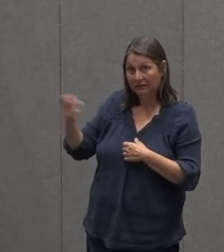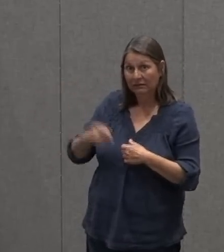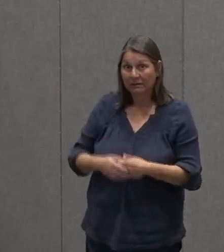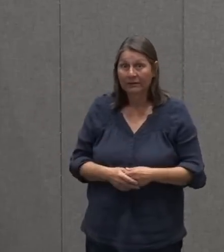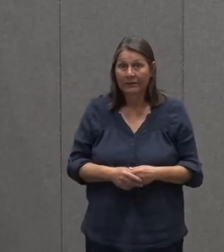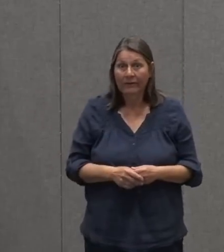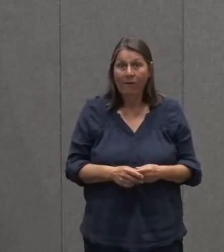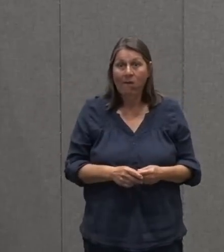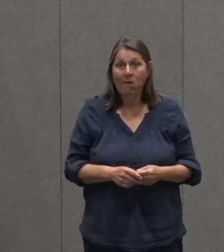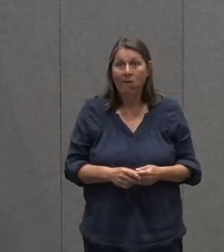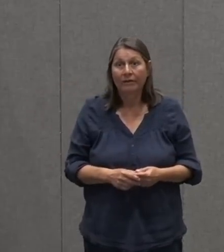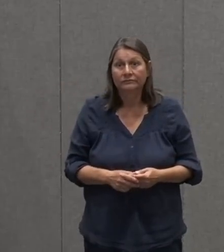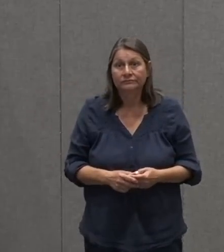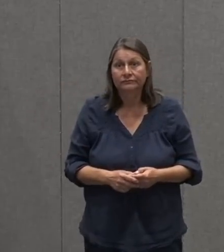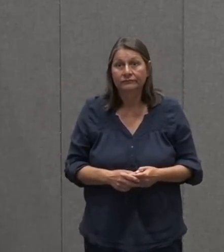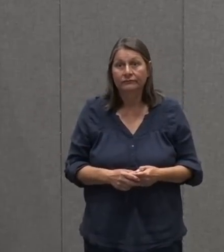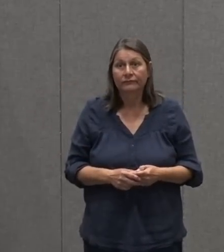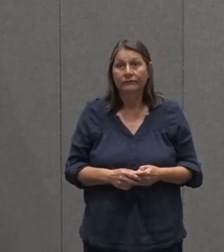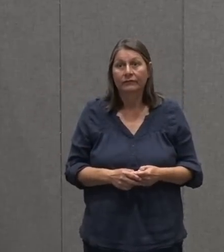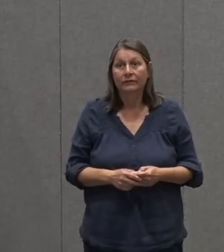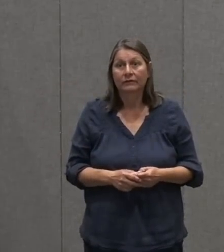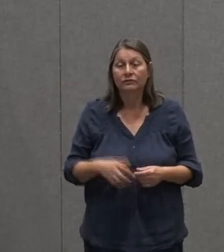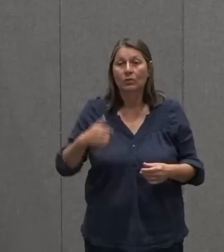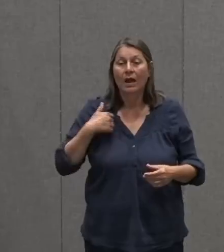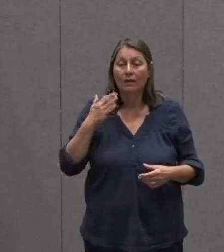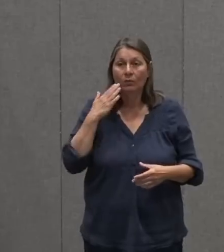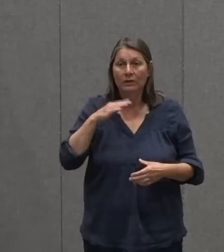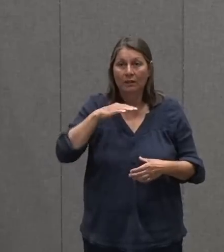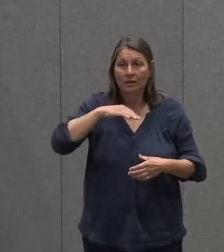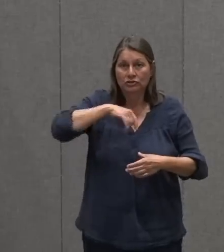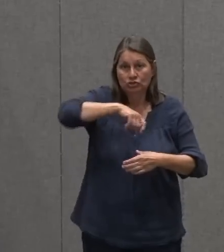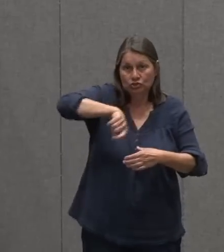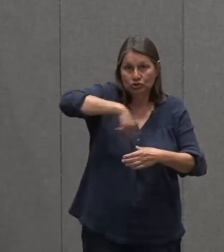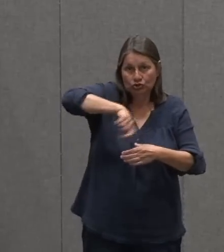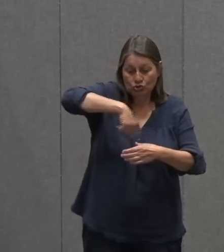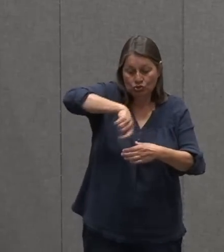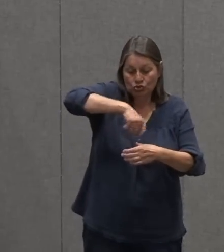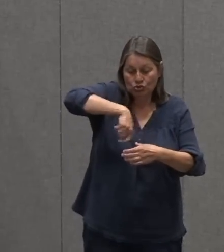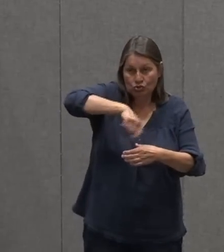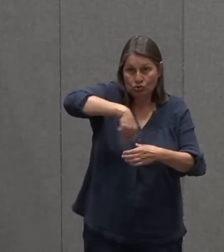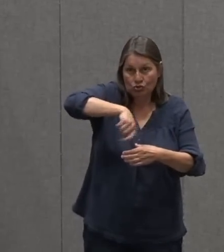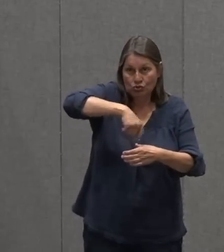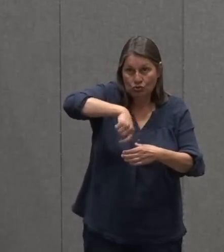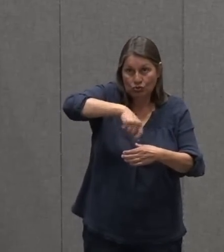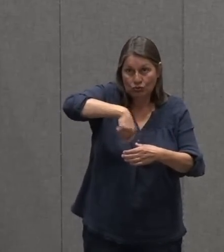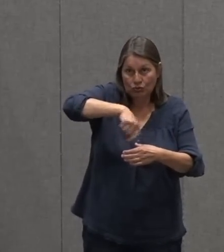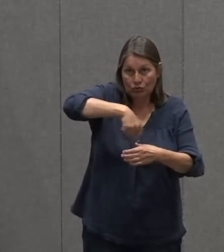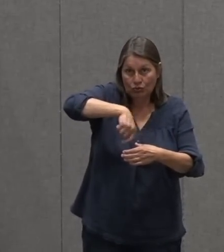So I'm going to stir the sugar. And what do you predict will eventually happen?